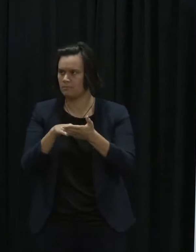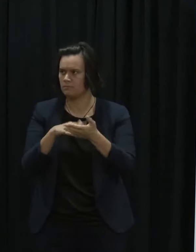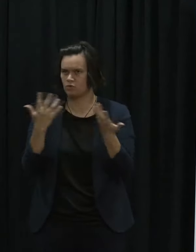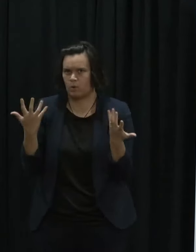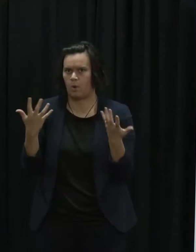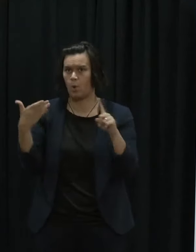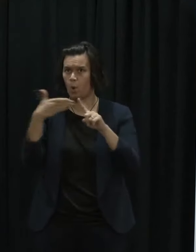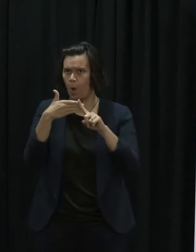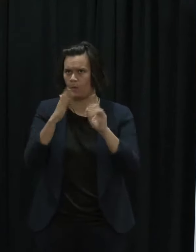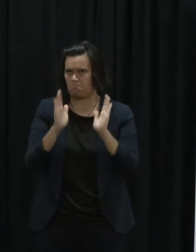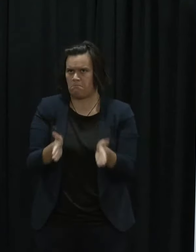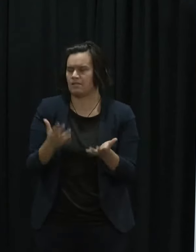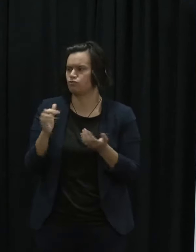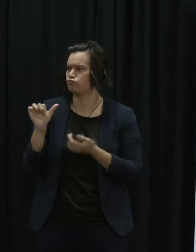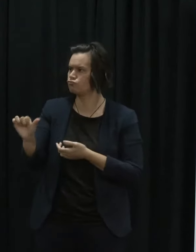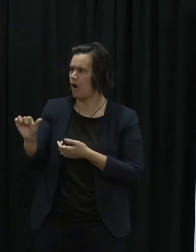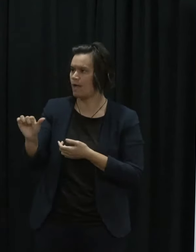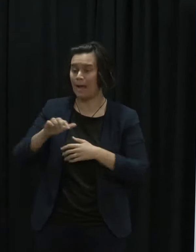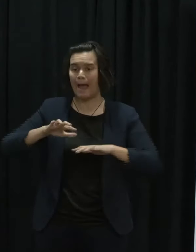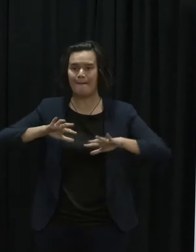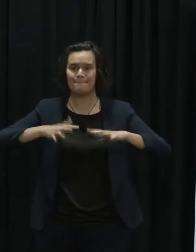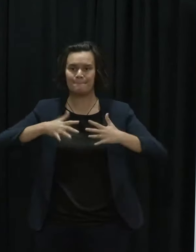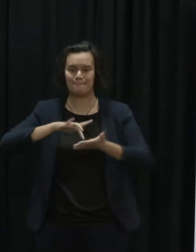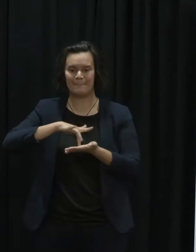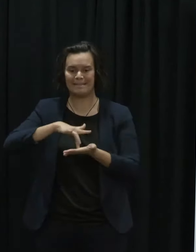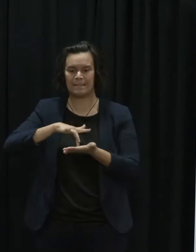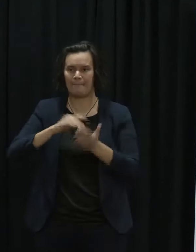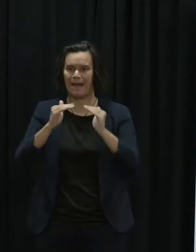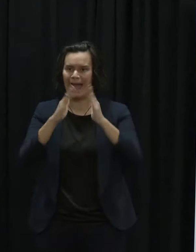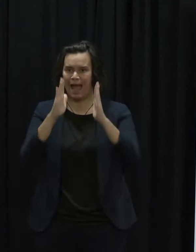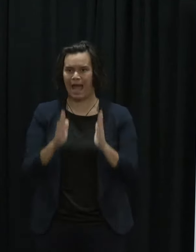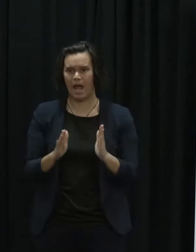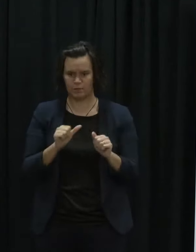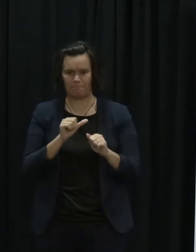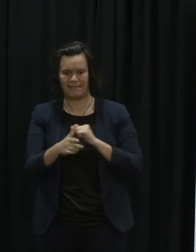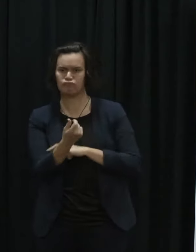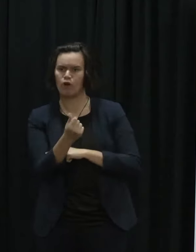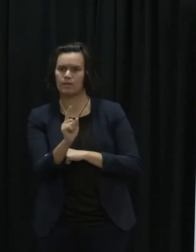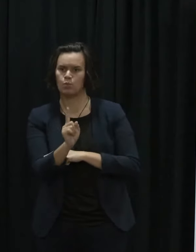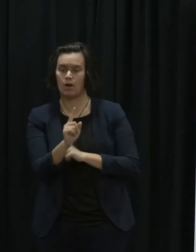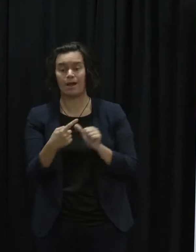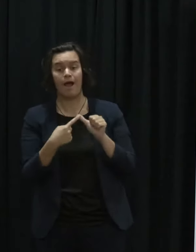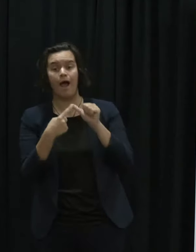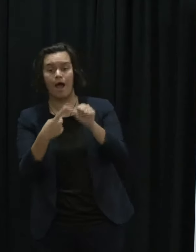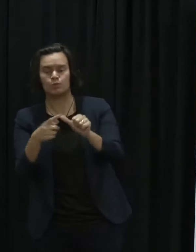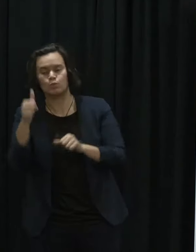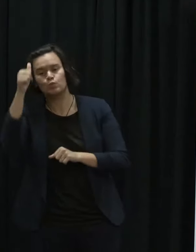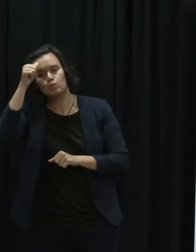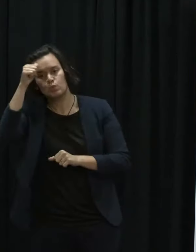With house prices, if you are making these massive moves in the housing market what